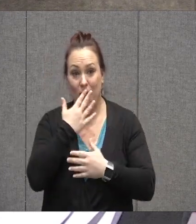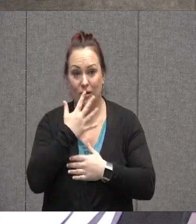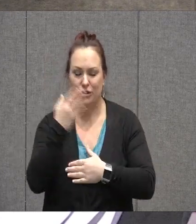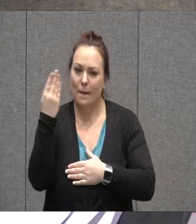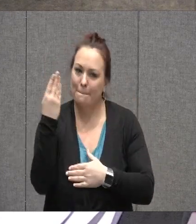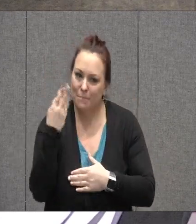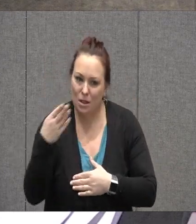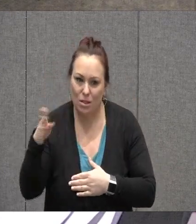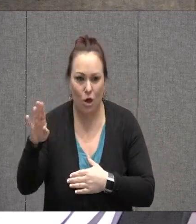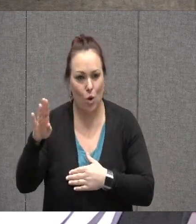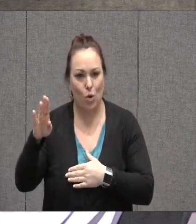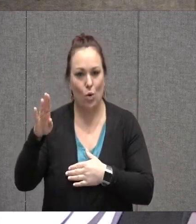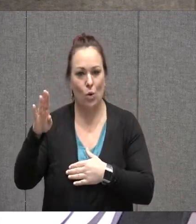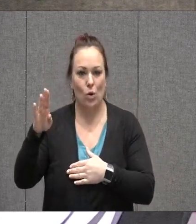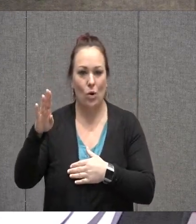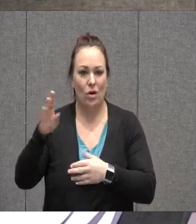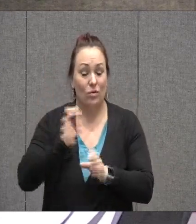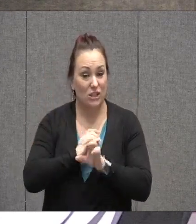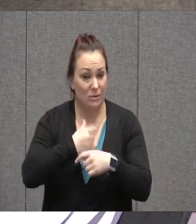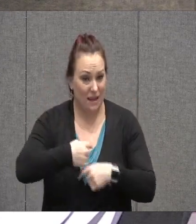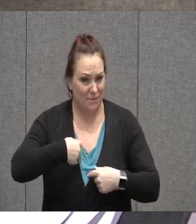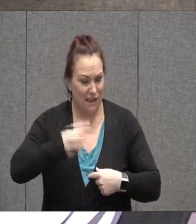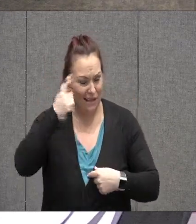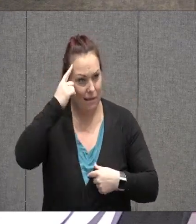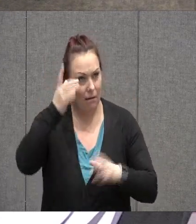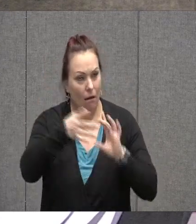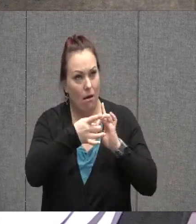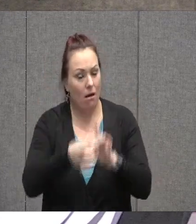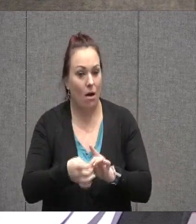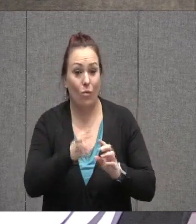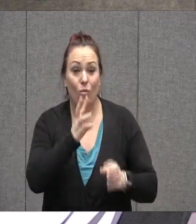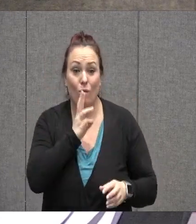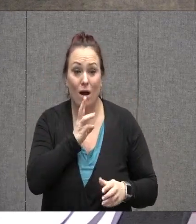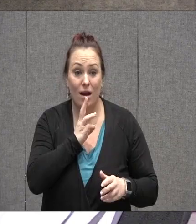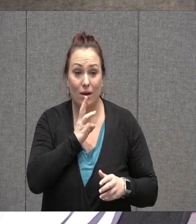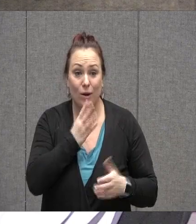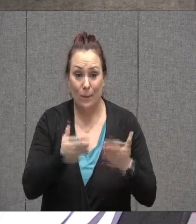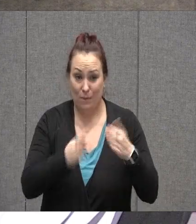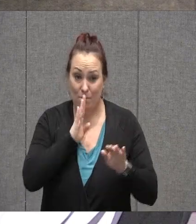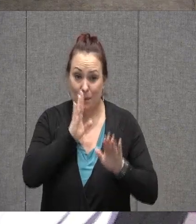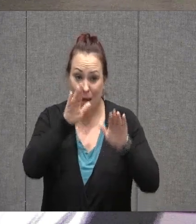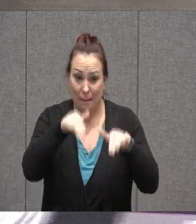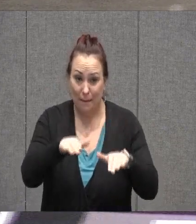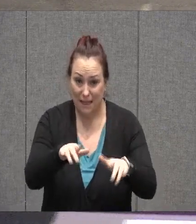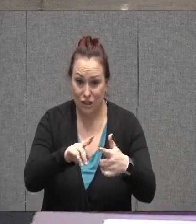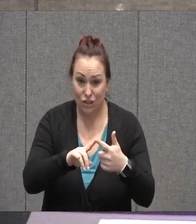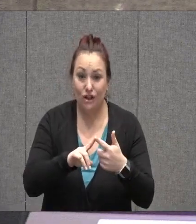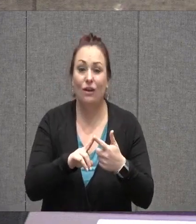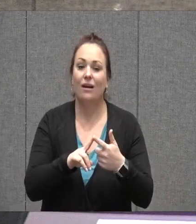So, that makes me think of water, and maybe beaches. Right.